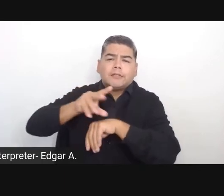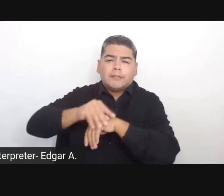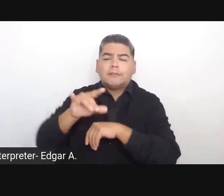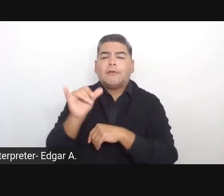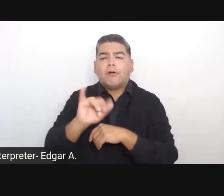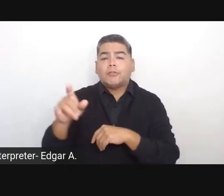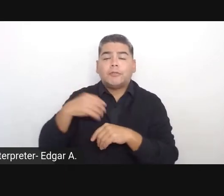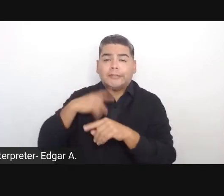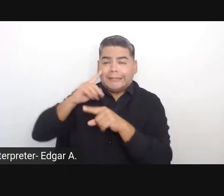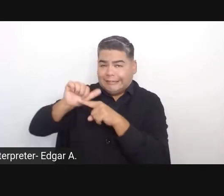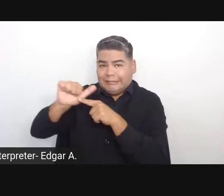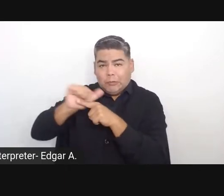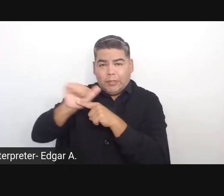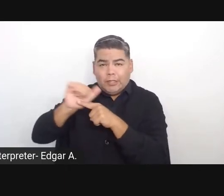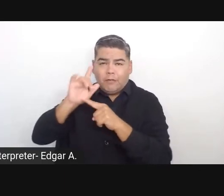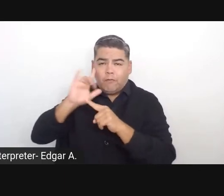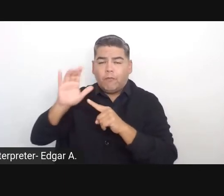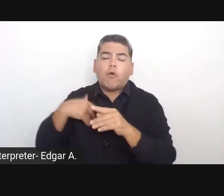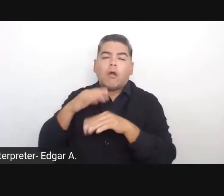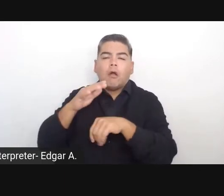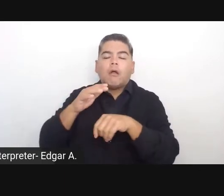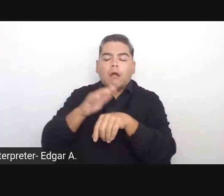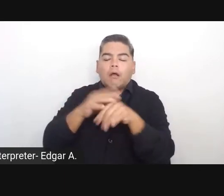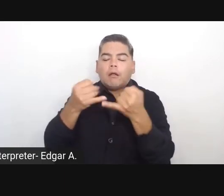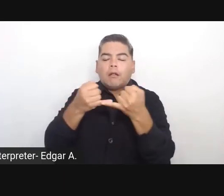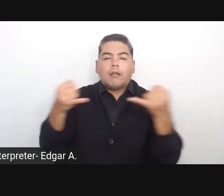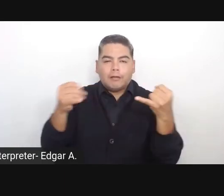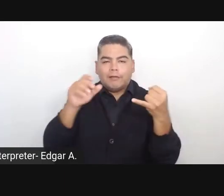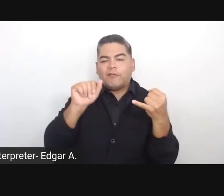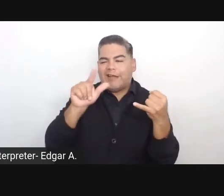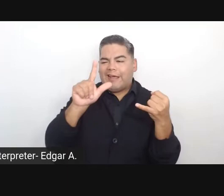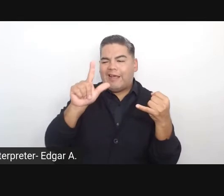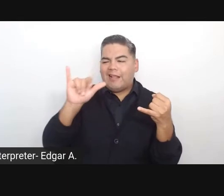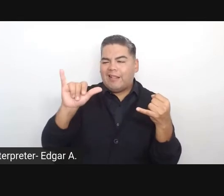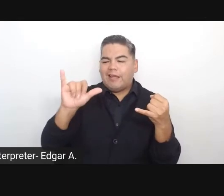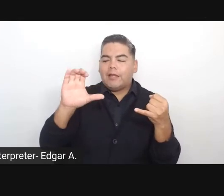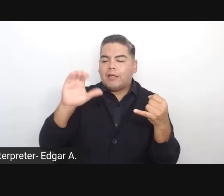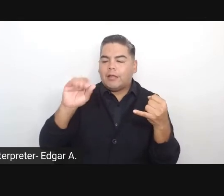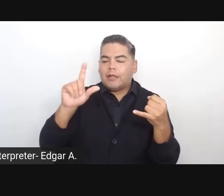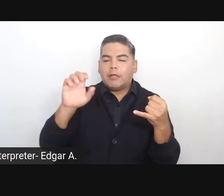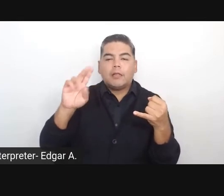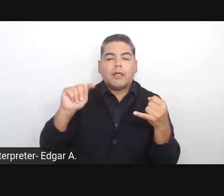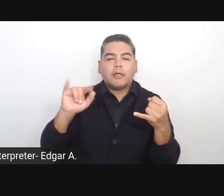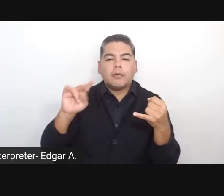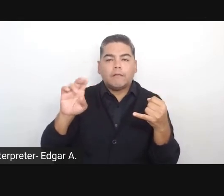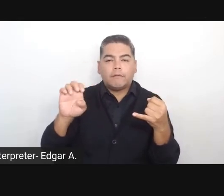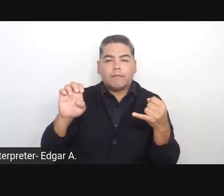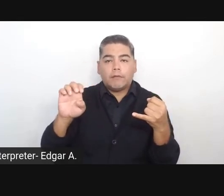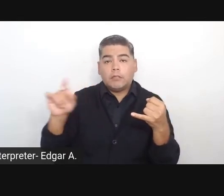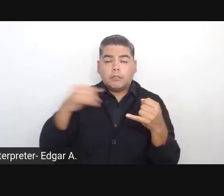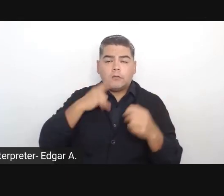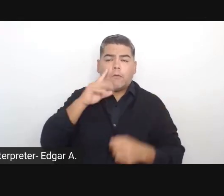for the online learning platform, the LI Collective. She is part of web projects from start to finish,